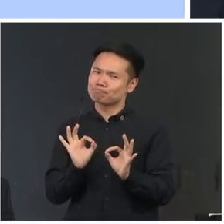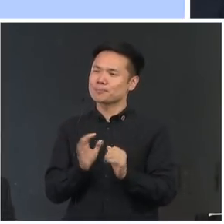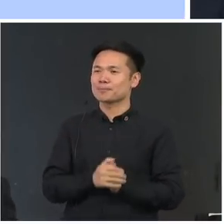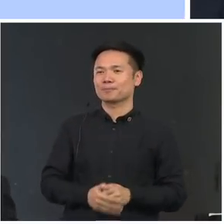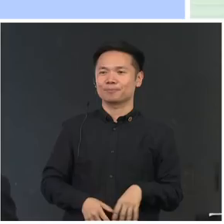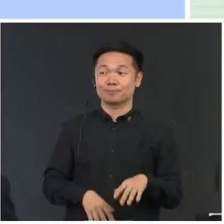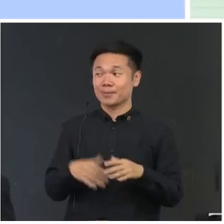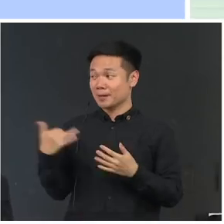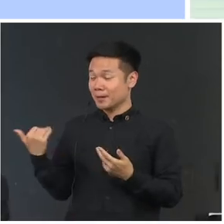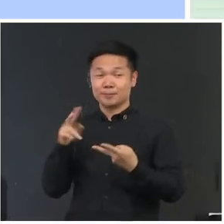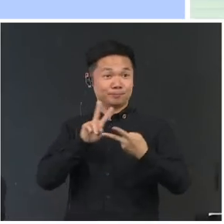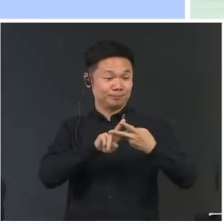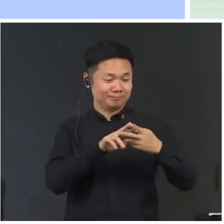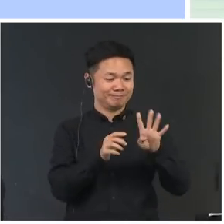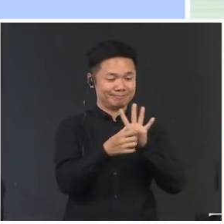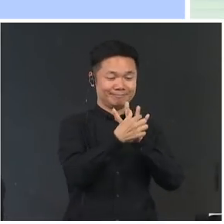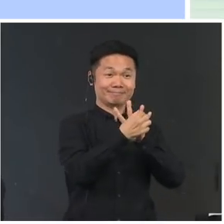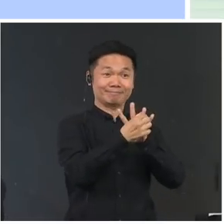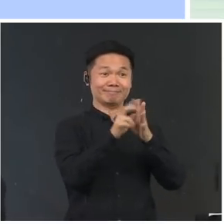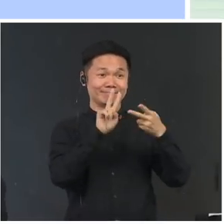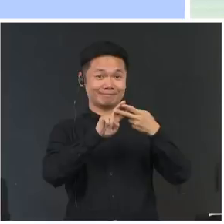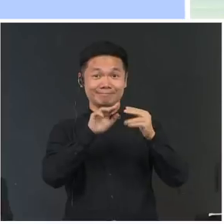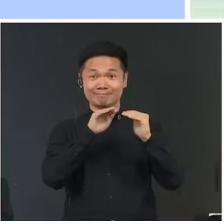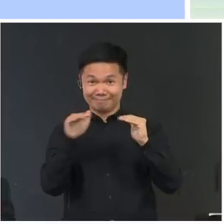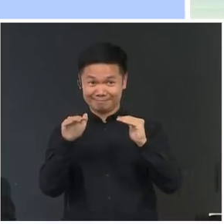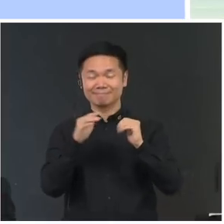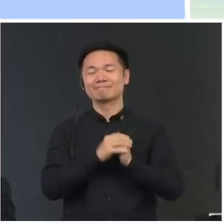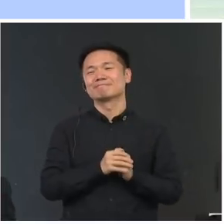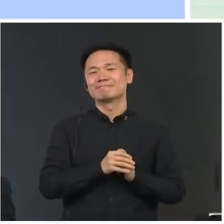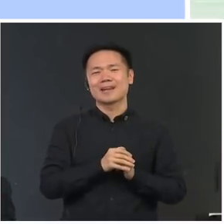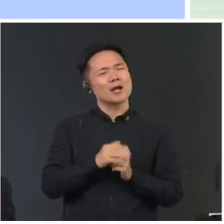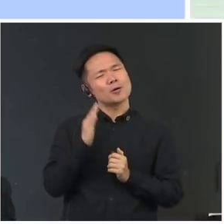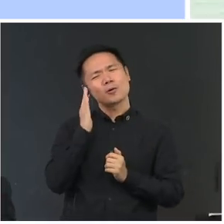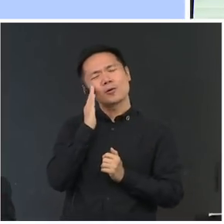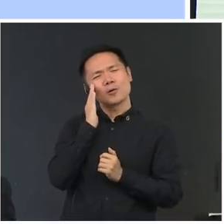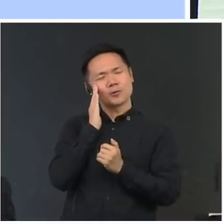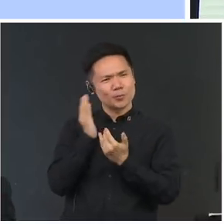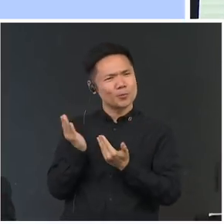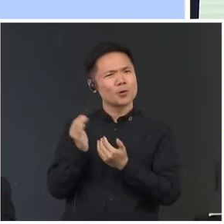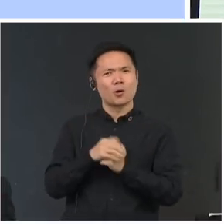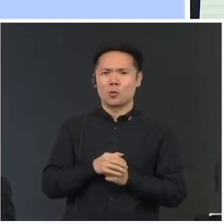So he is -- he possesses the talent of sign language as well. He was very modest about, it but I know he's very fluent in sign